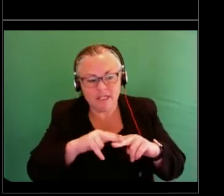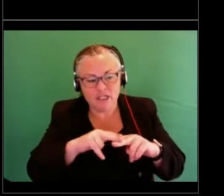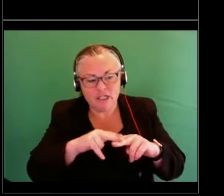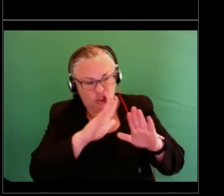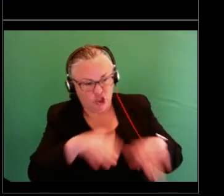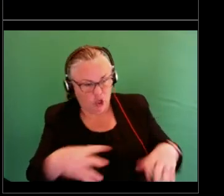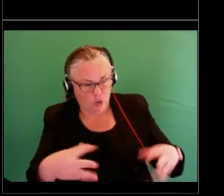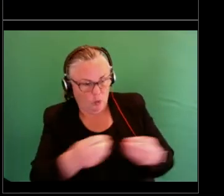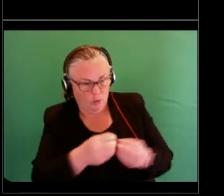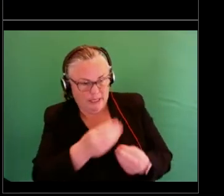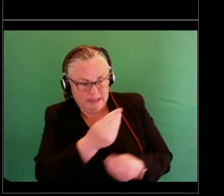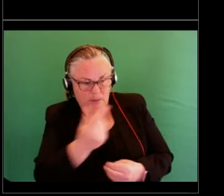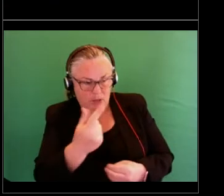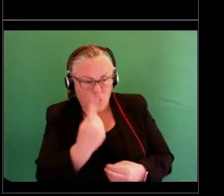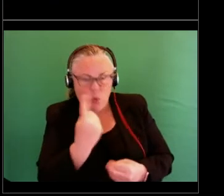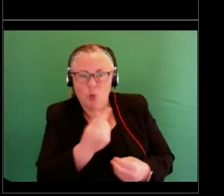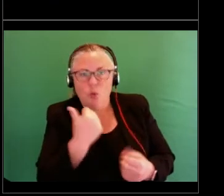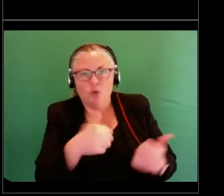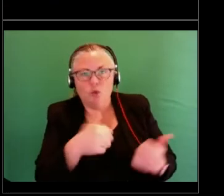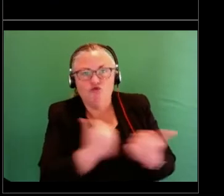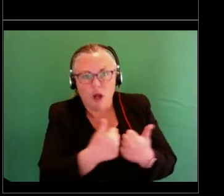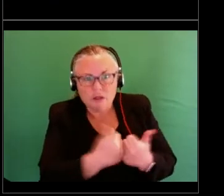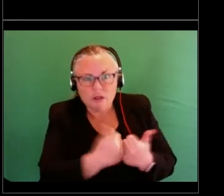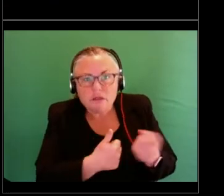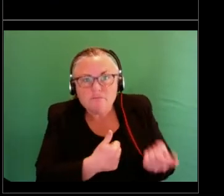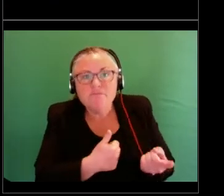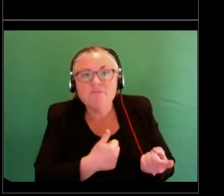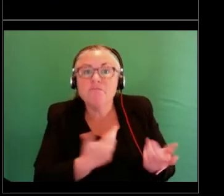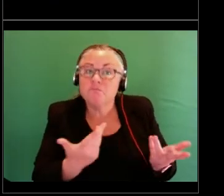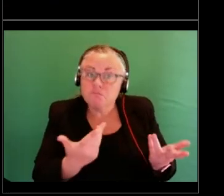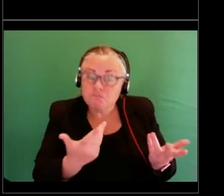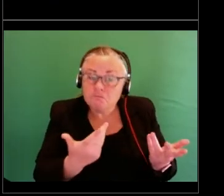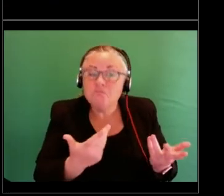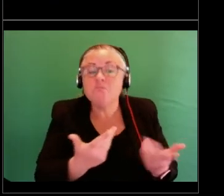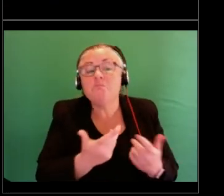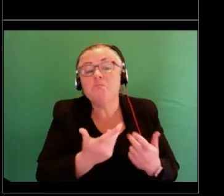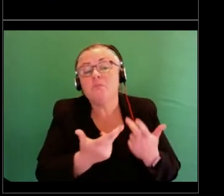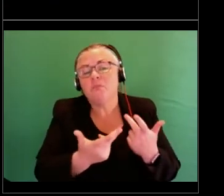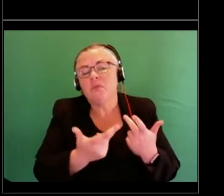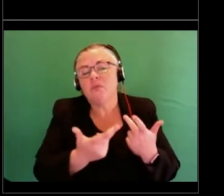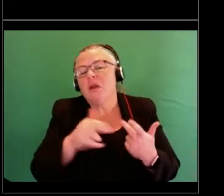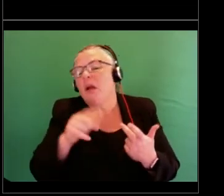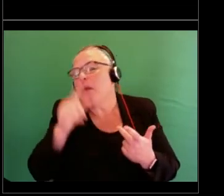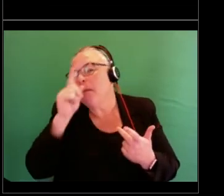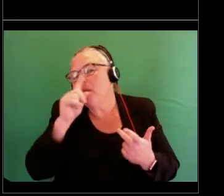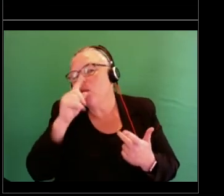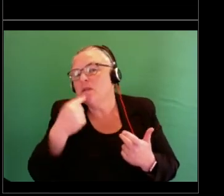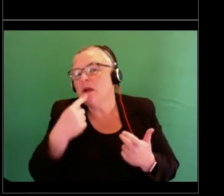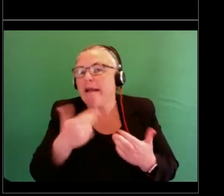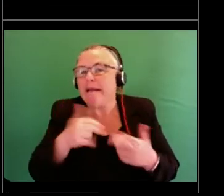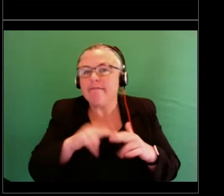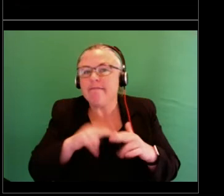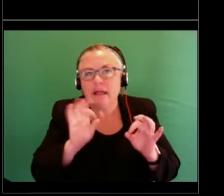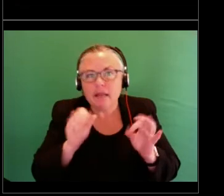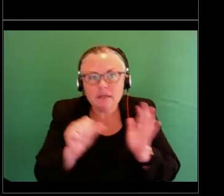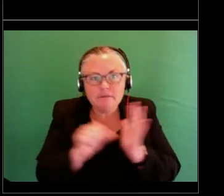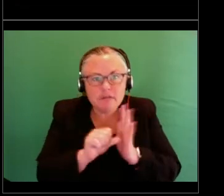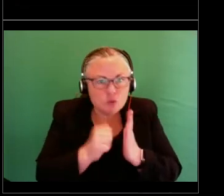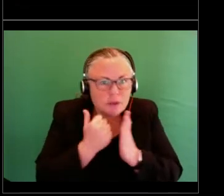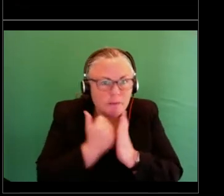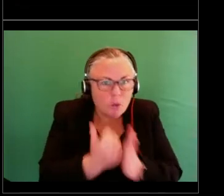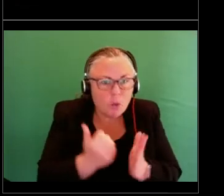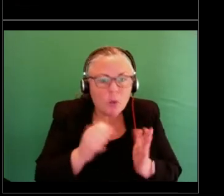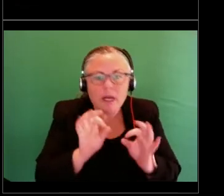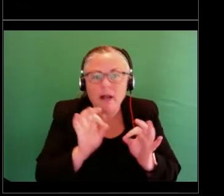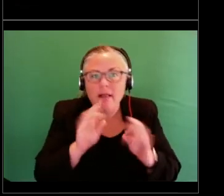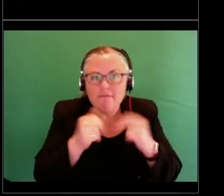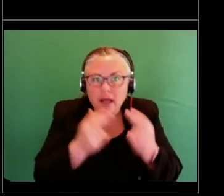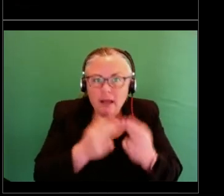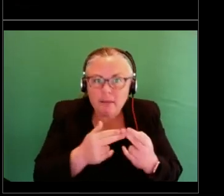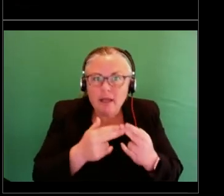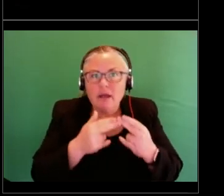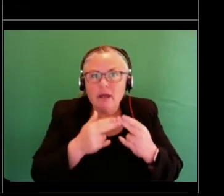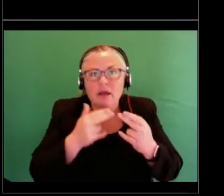We had a question before the webinar started: what are the suggestions and making contact